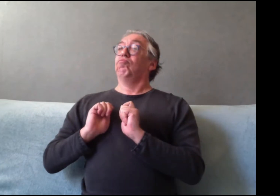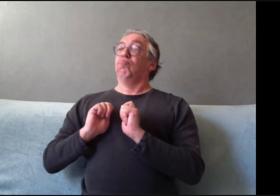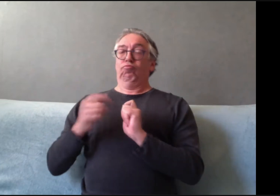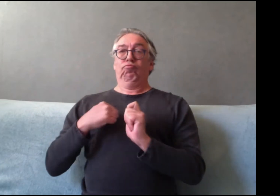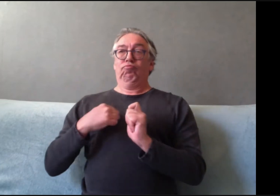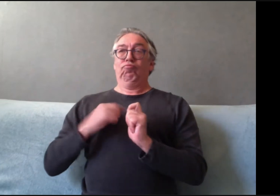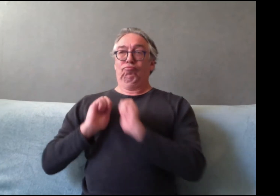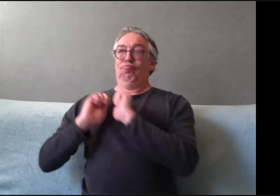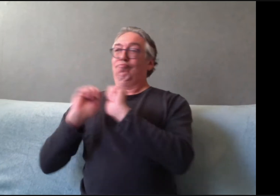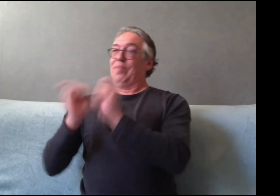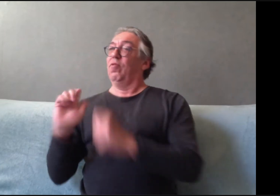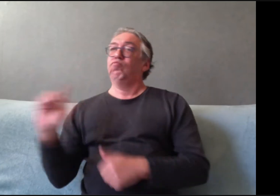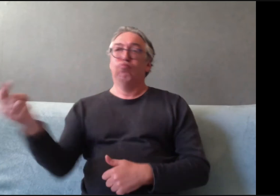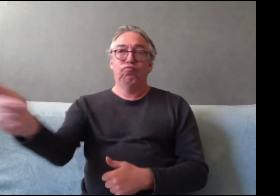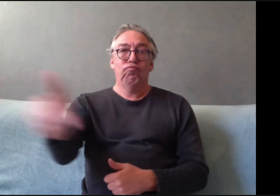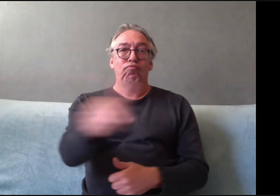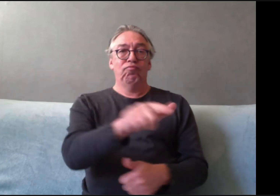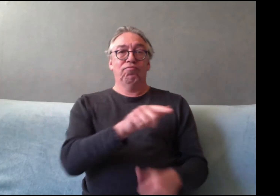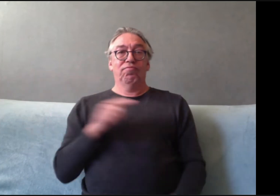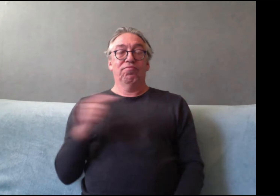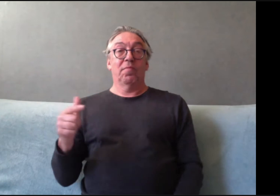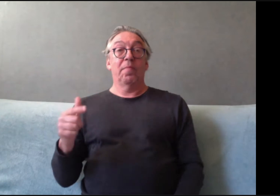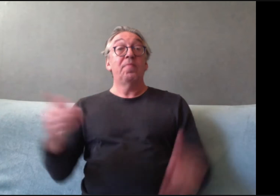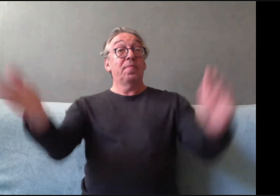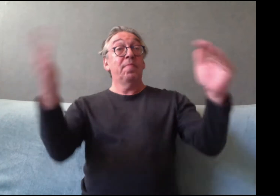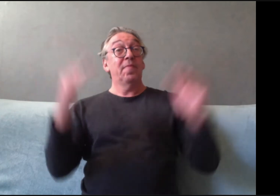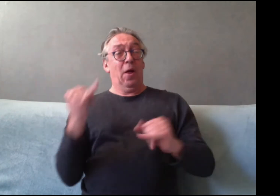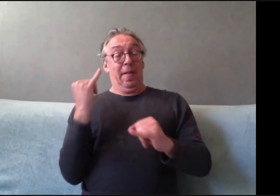For the open floor part where some of you are already registered,